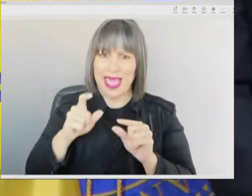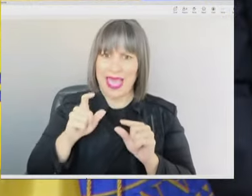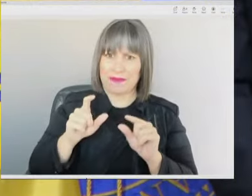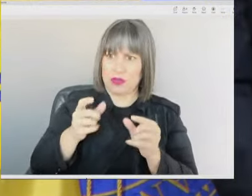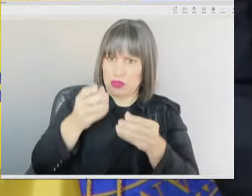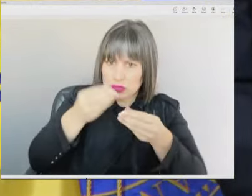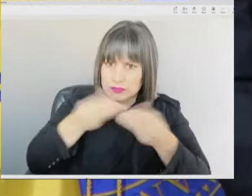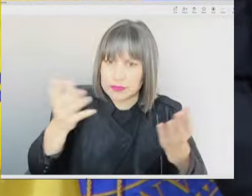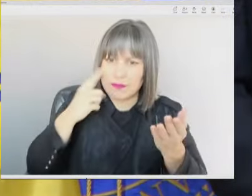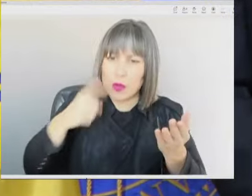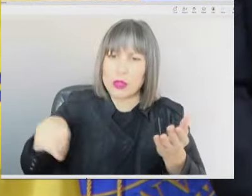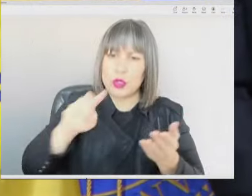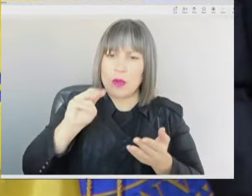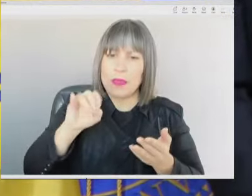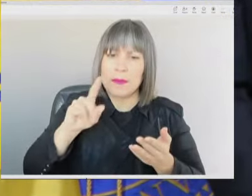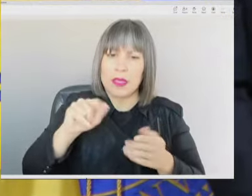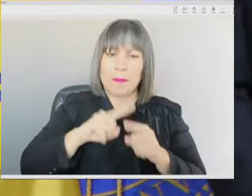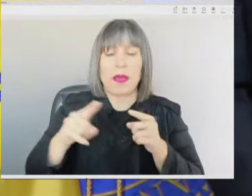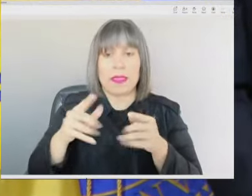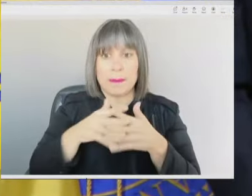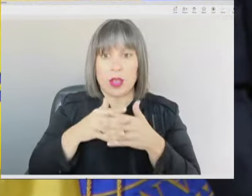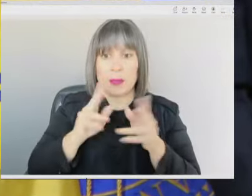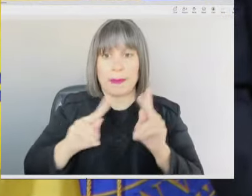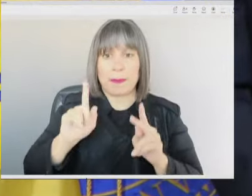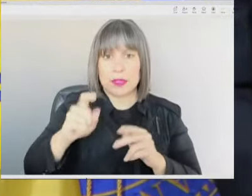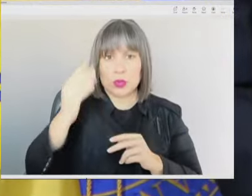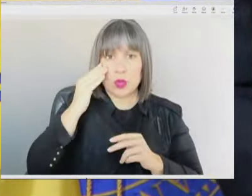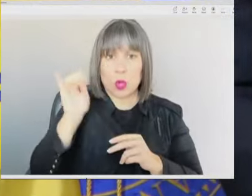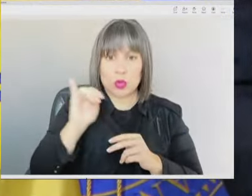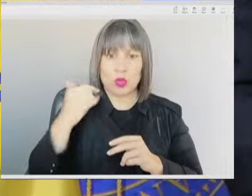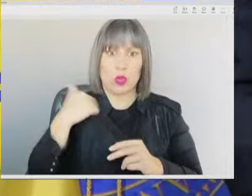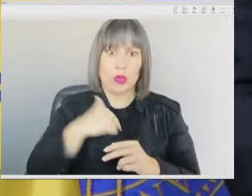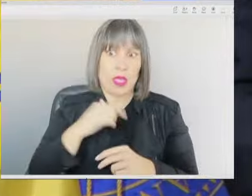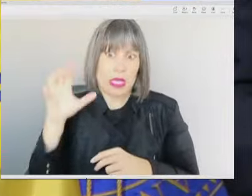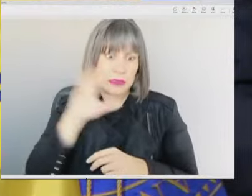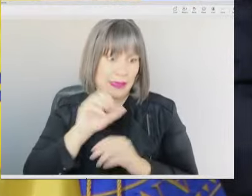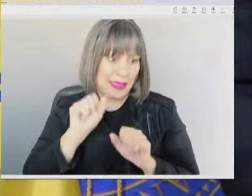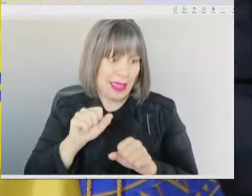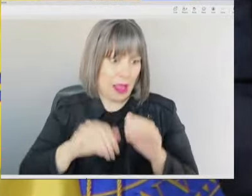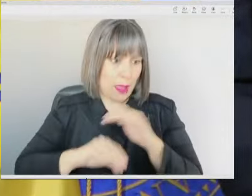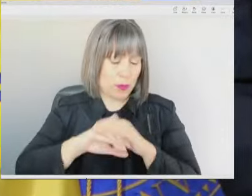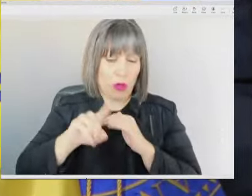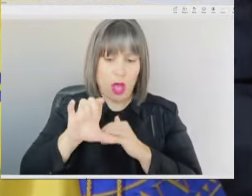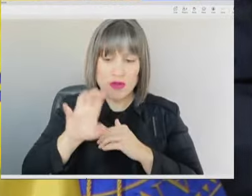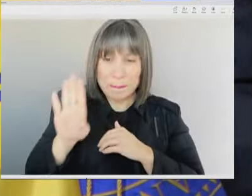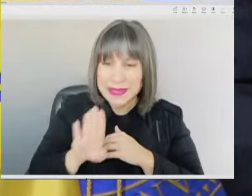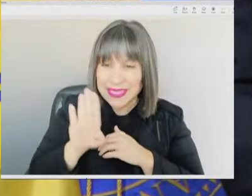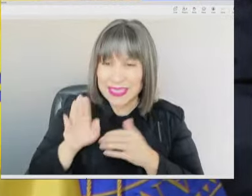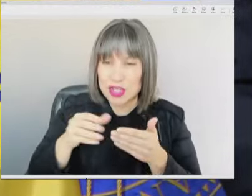but the American people as well. We estimate there could be up to $100 billion of this type of fraud,